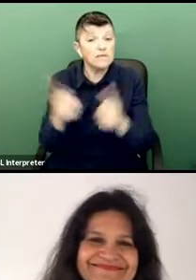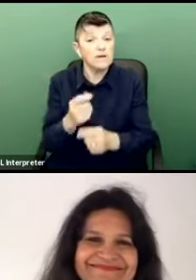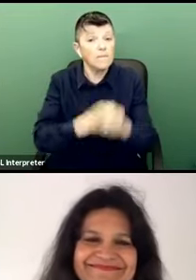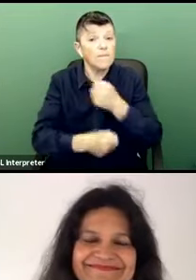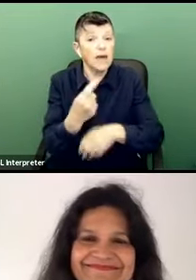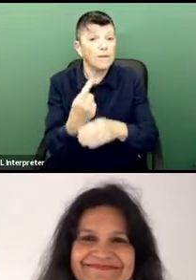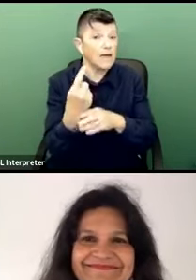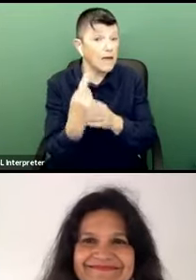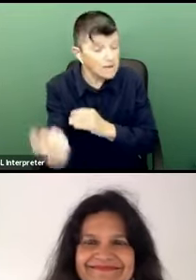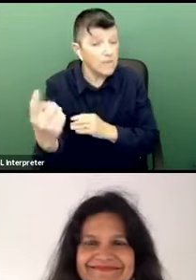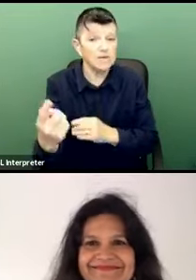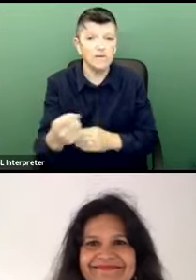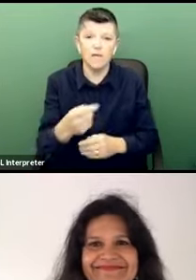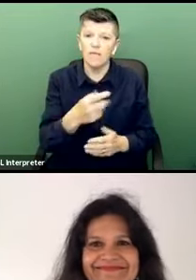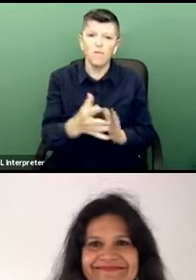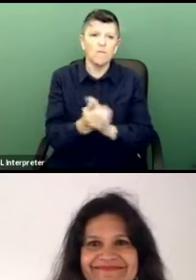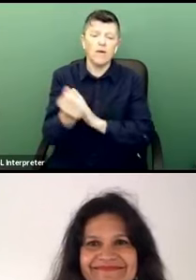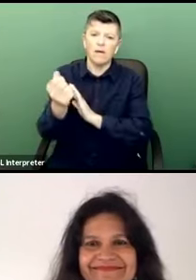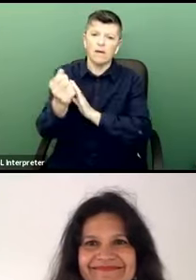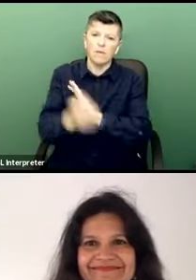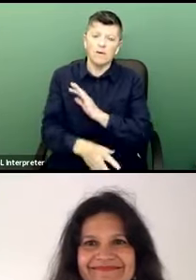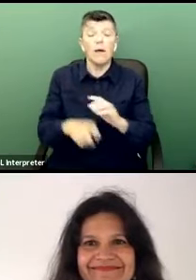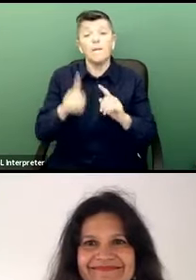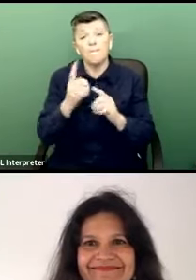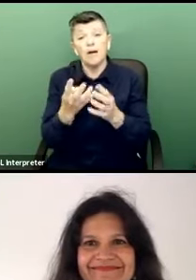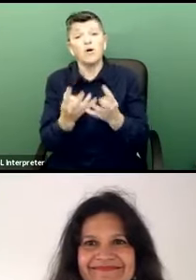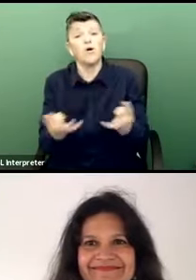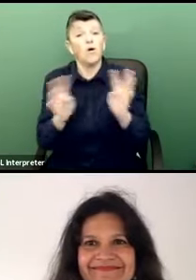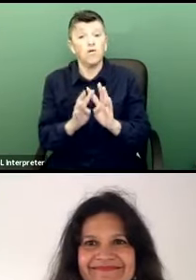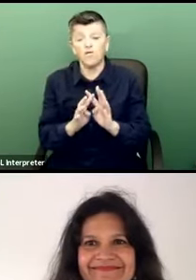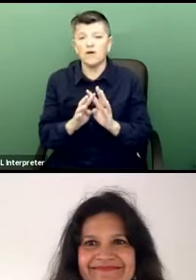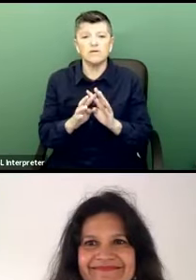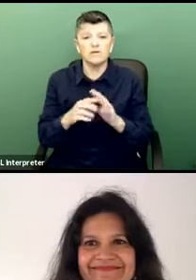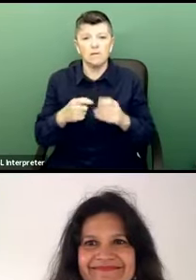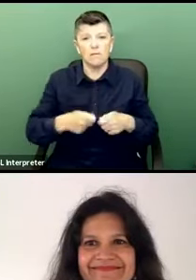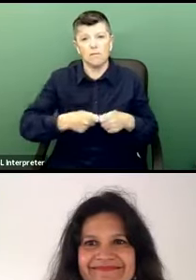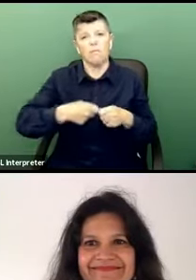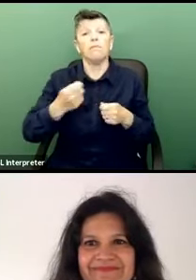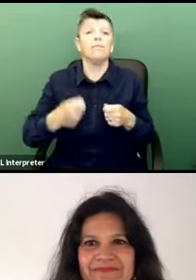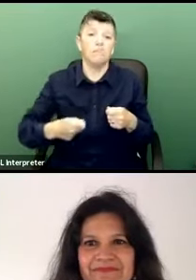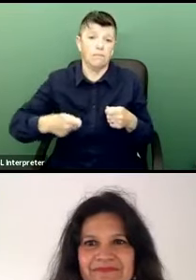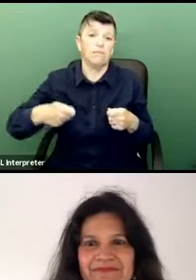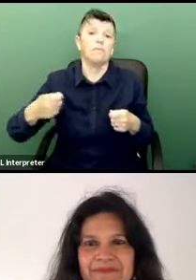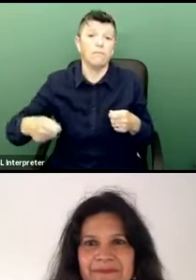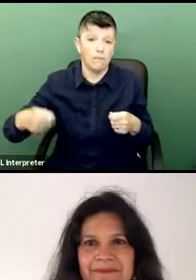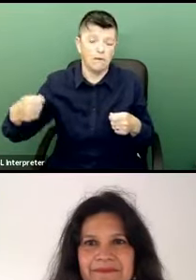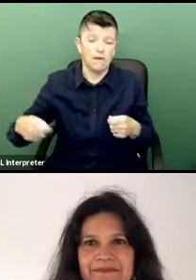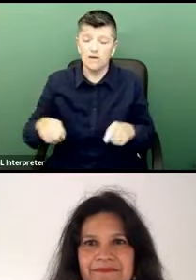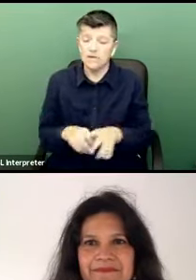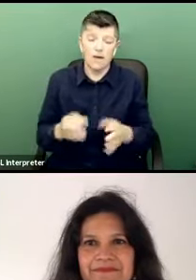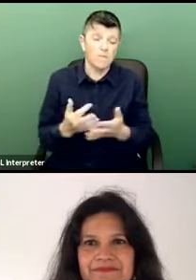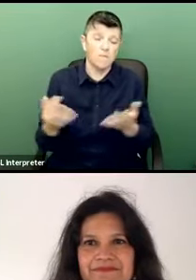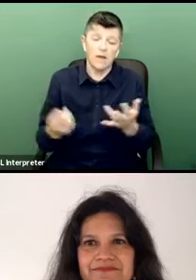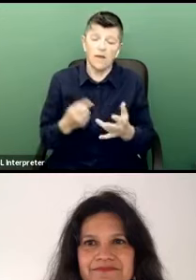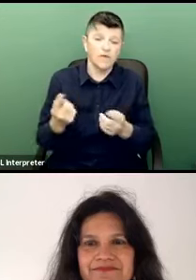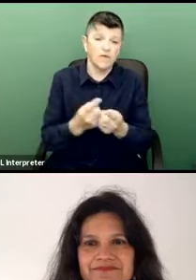that there are a number of penalties that people have including